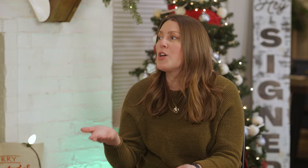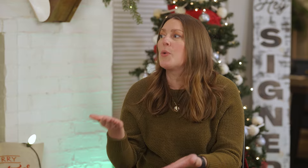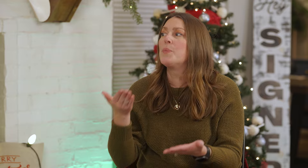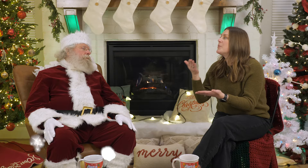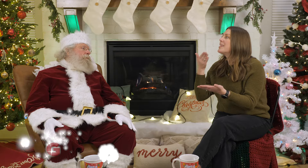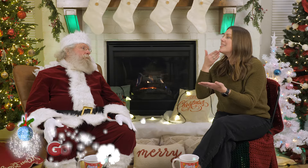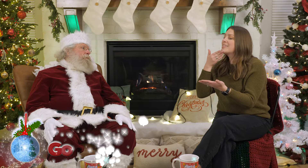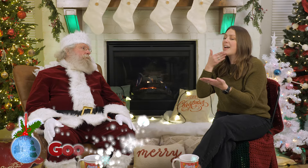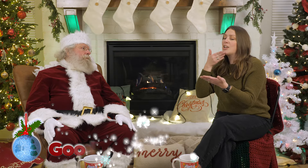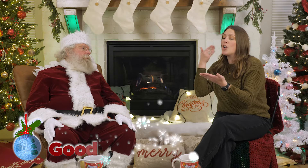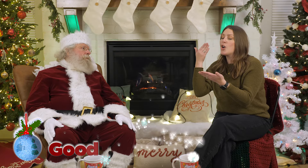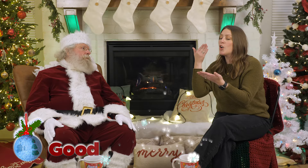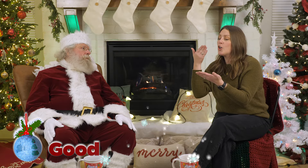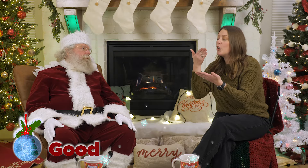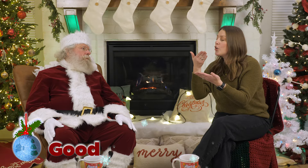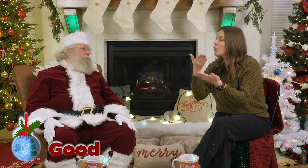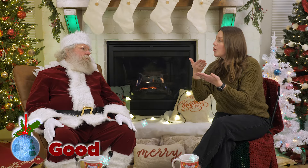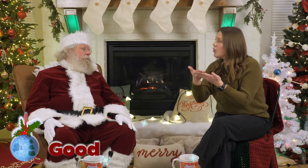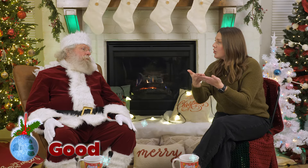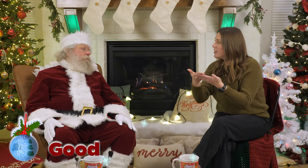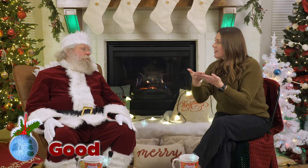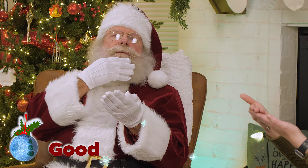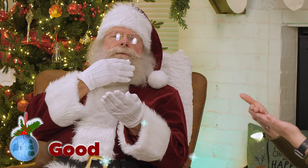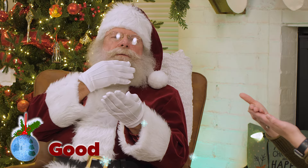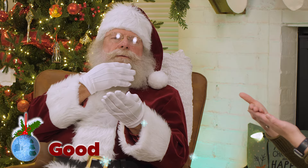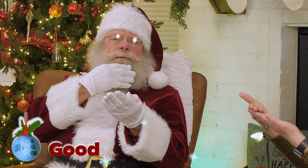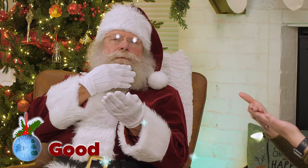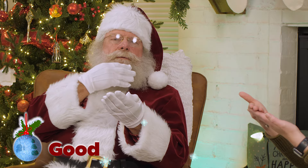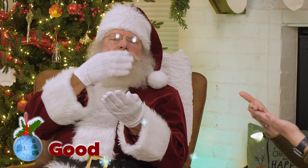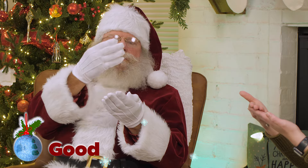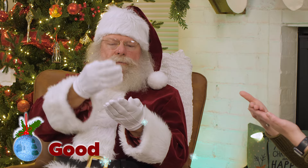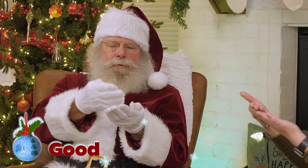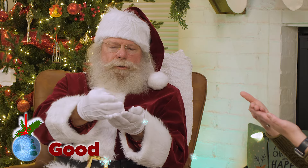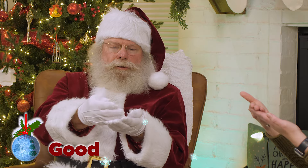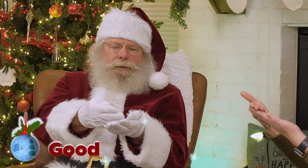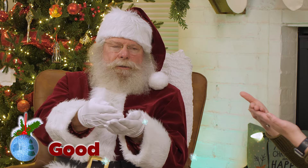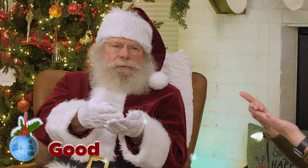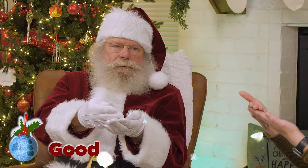So the sign good, good.